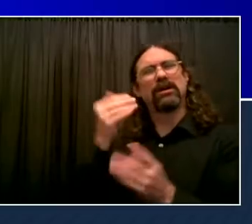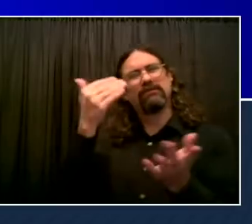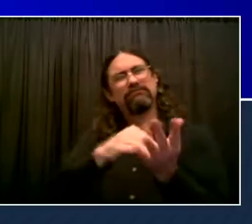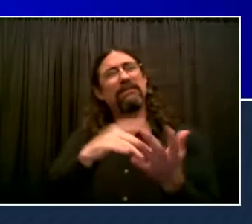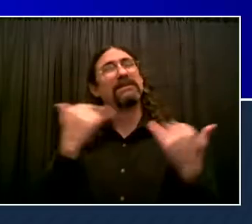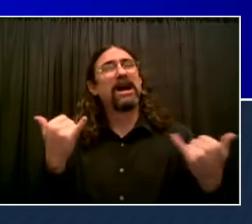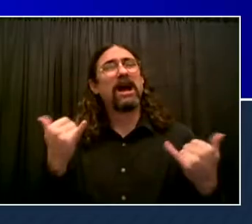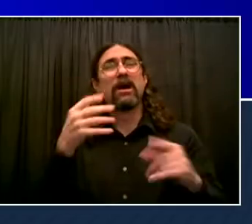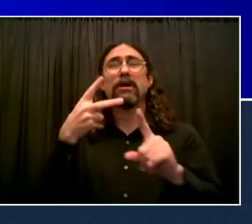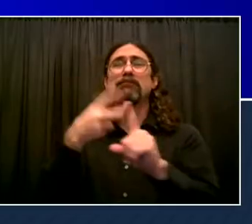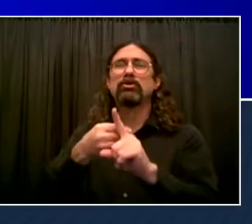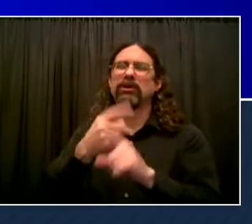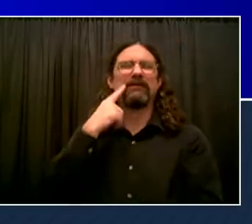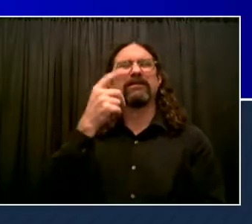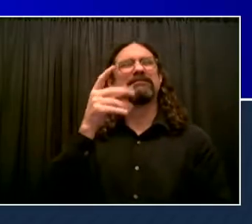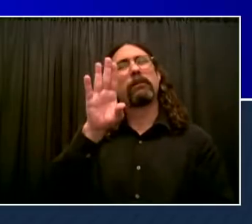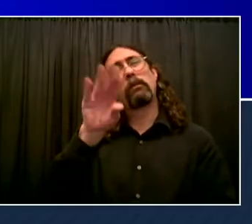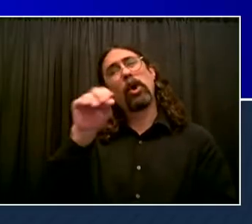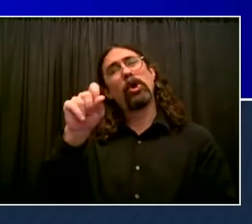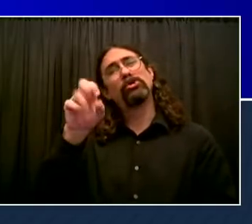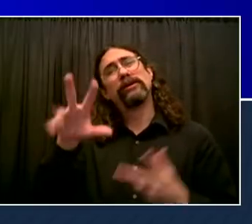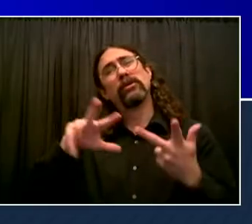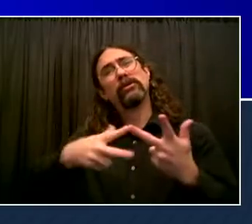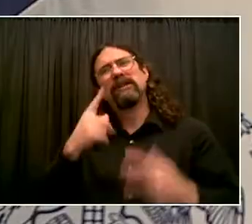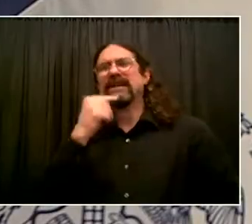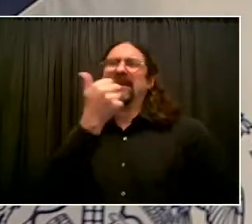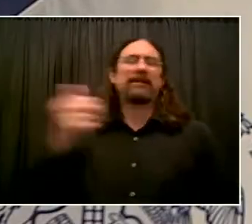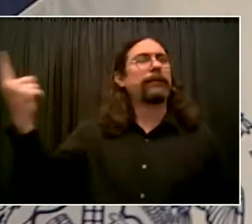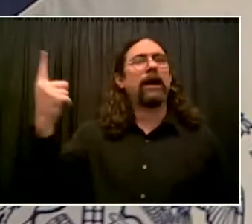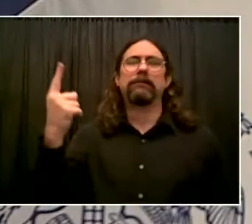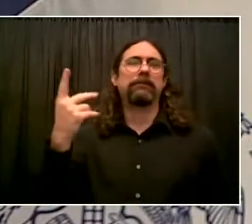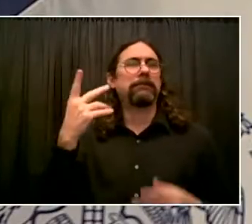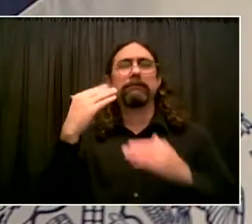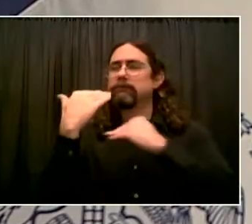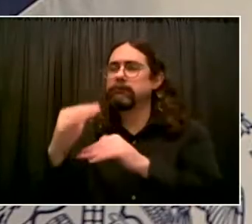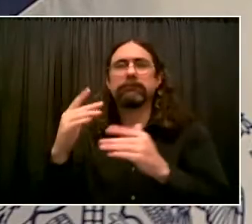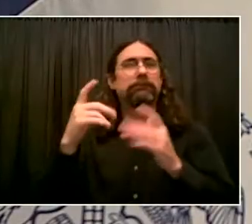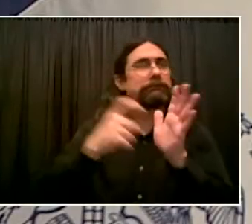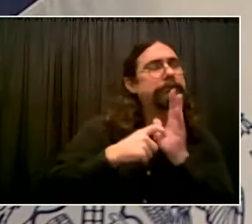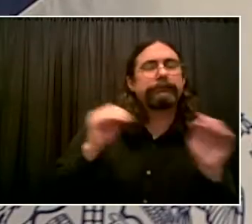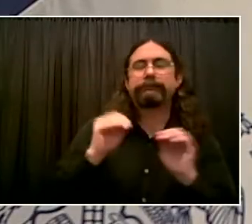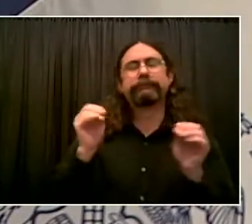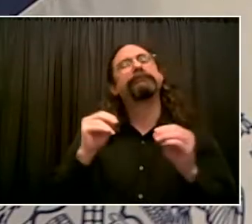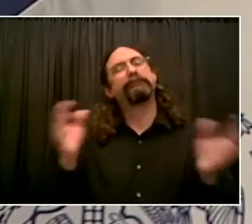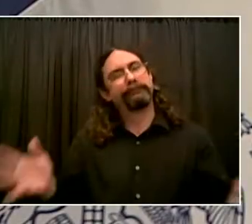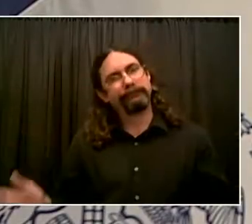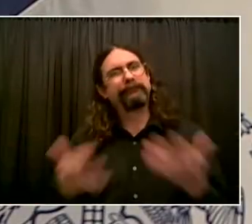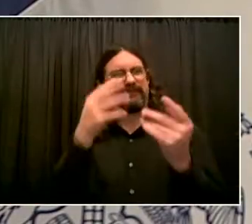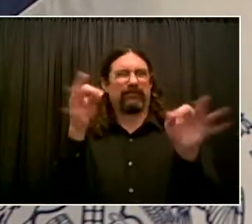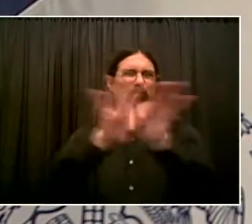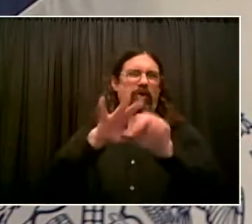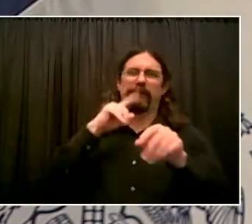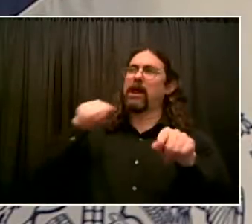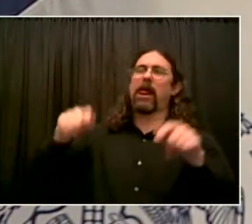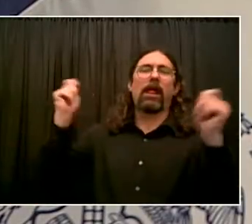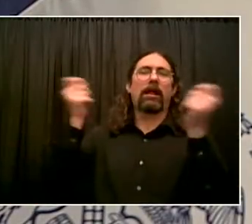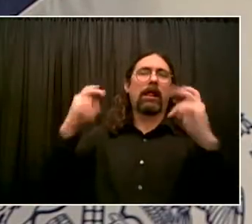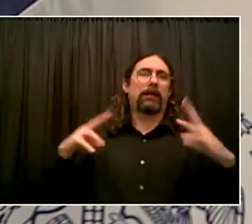LET'S GO T GE THAT BOOSTER AND PROECTT US DURING THE HOLIDAY SEASON. OKAY.